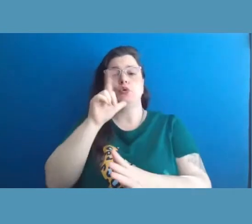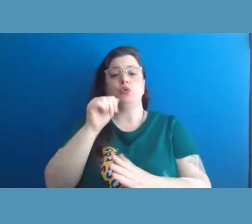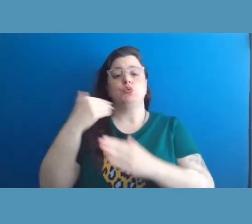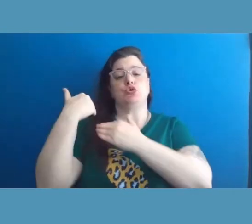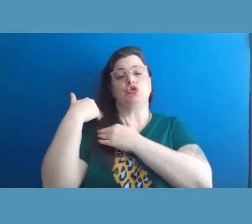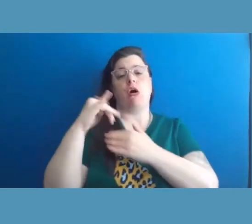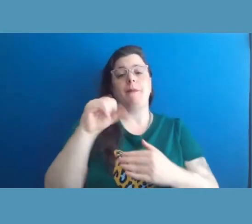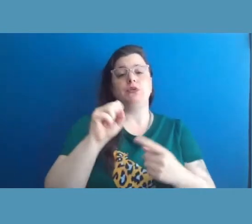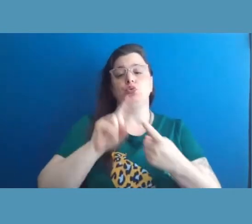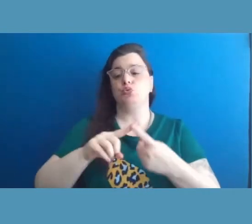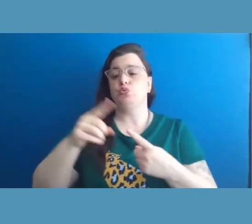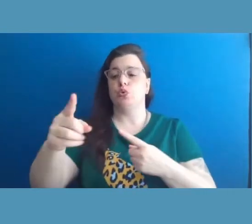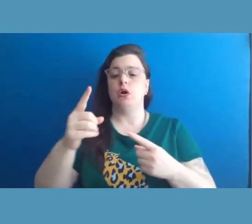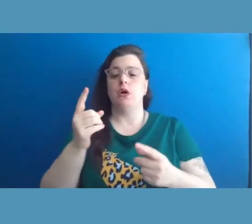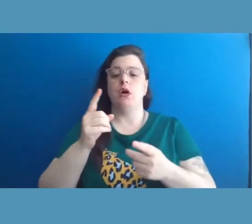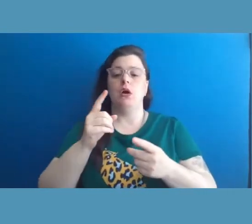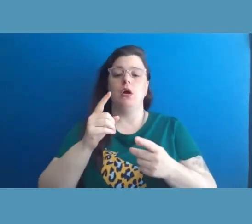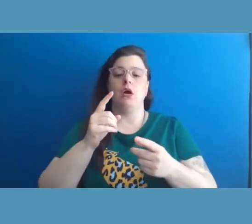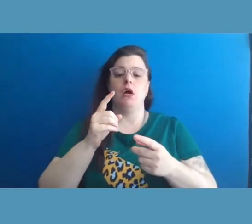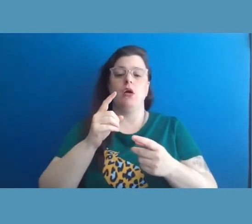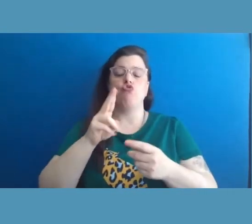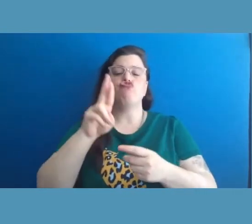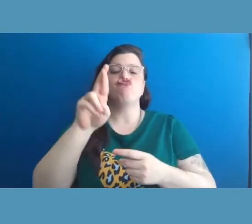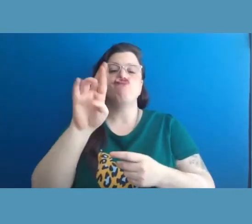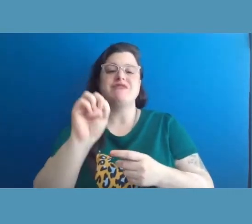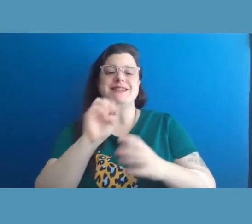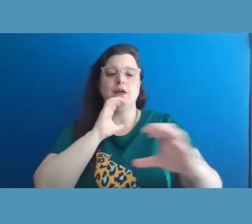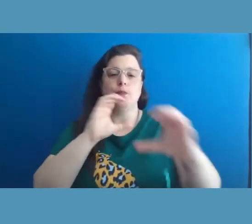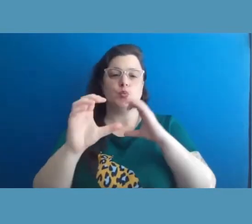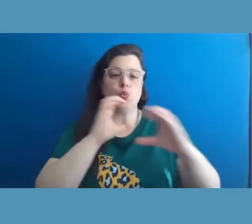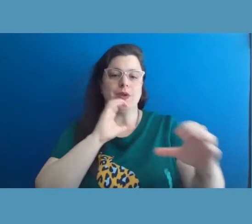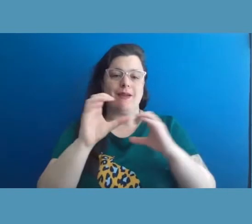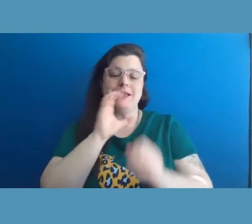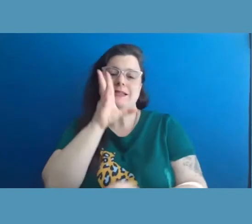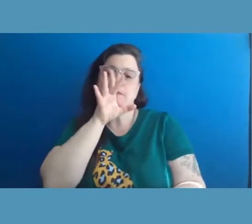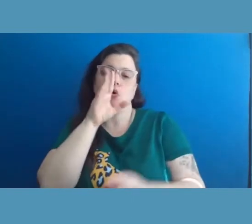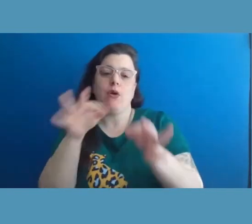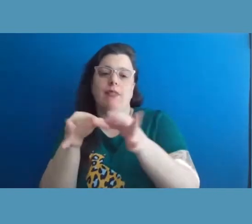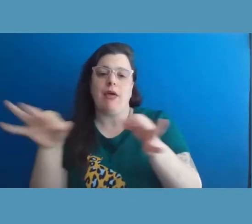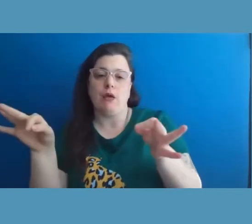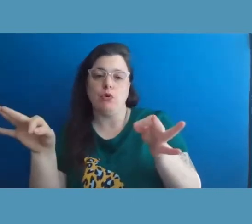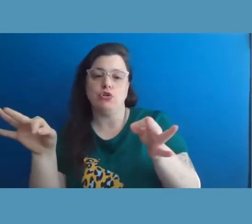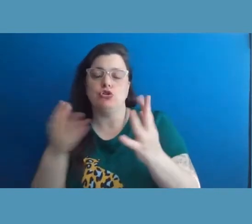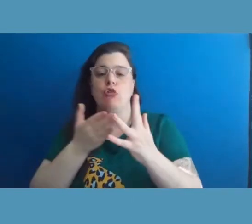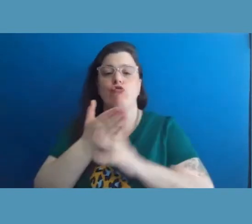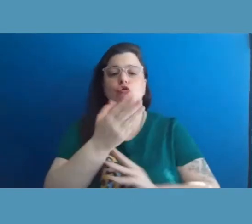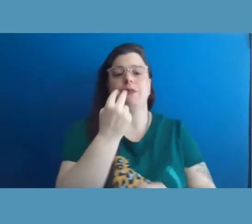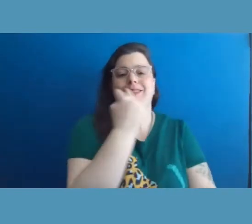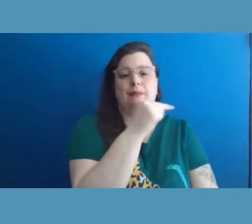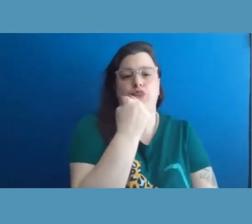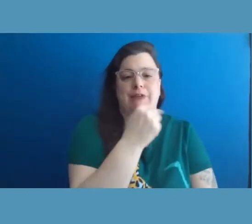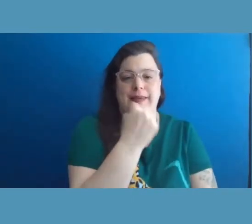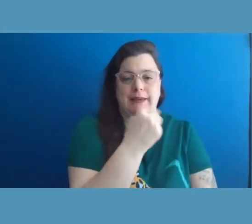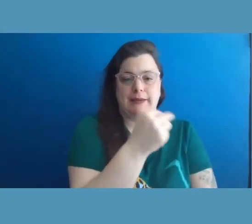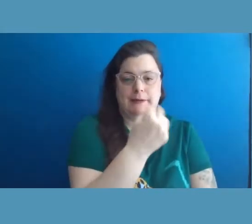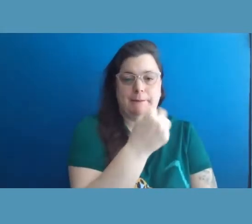But there are interpreters whose responsibility is to re-communicate the spoken language through